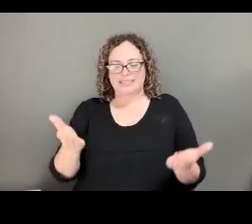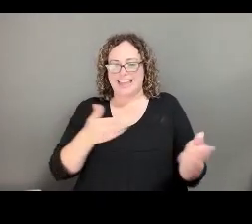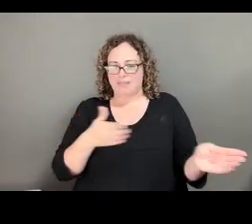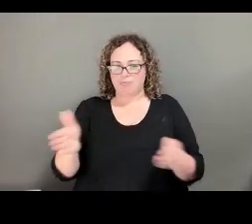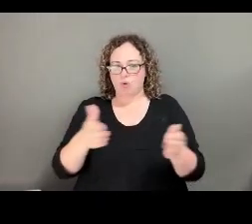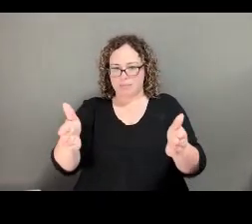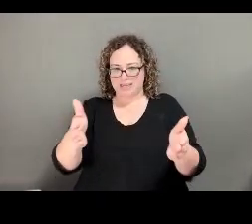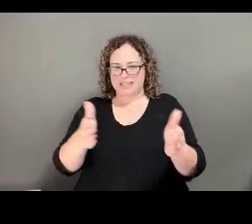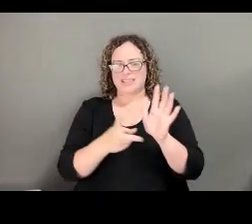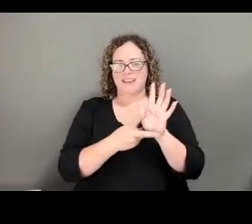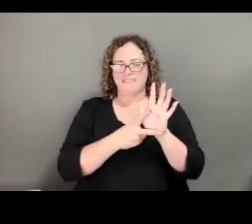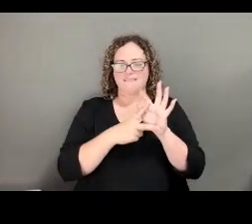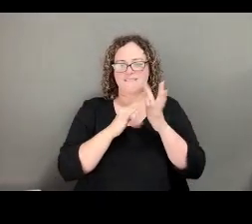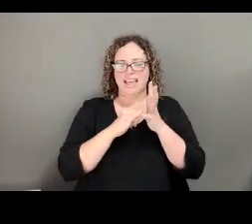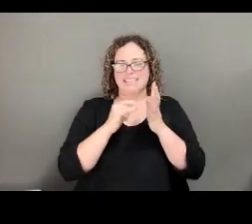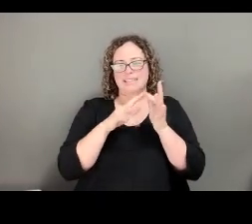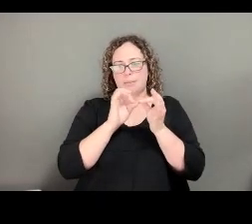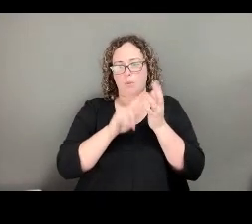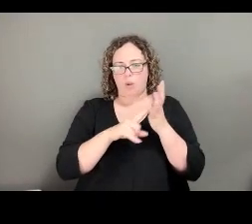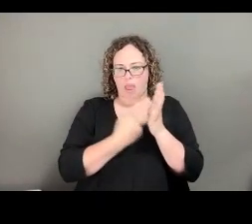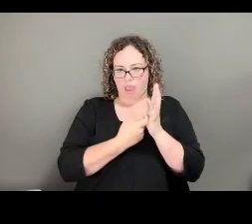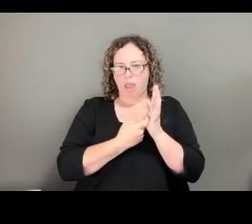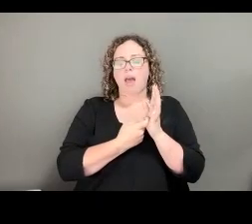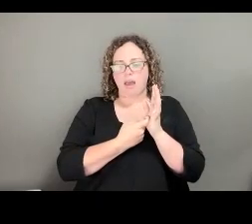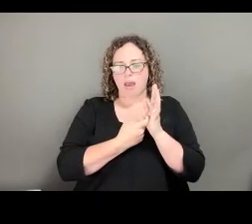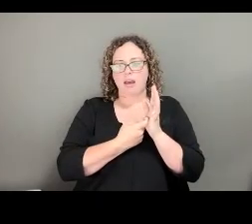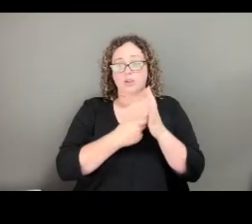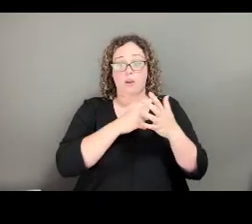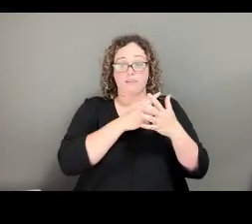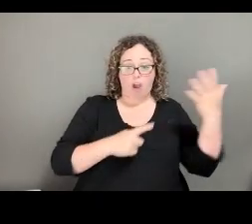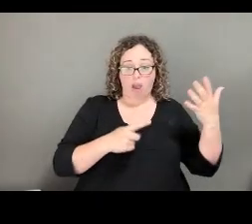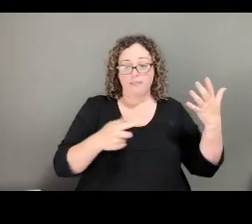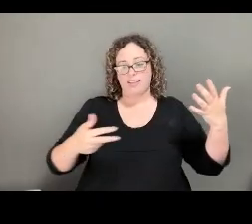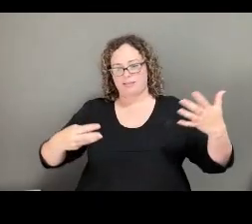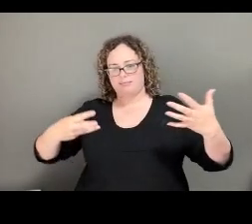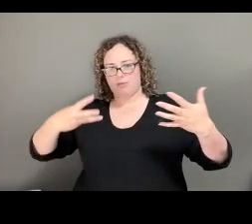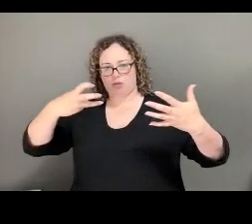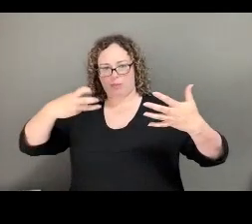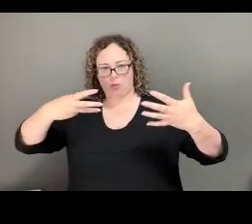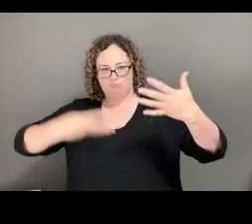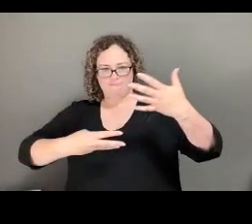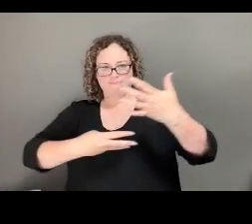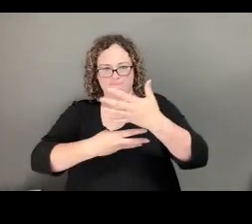Next slide. Please. Okay.